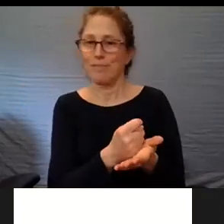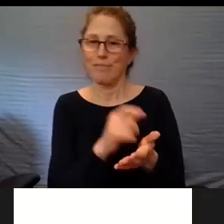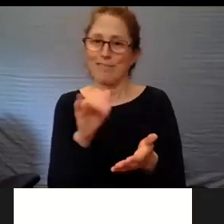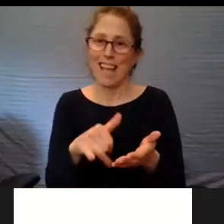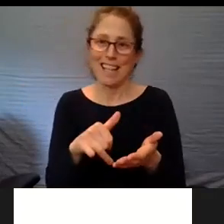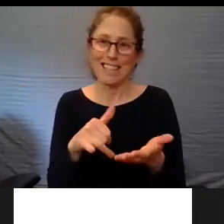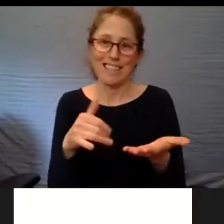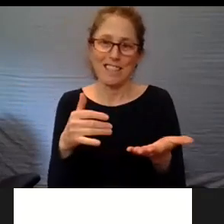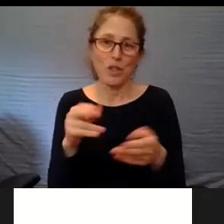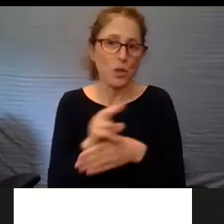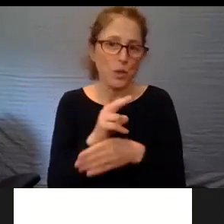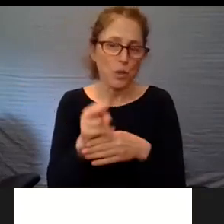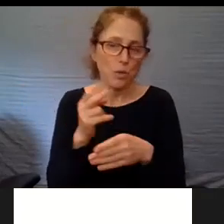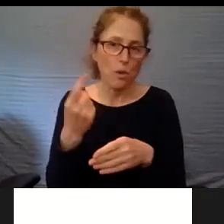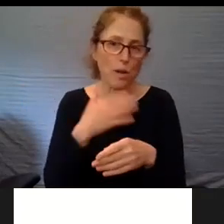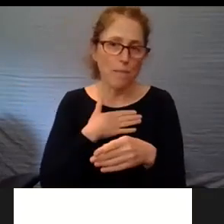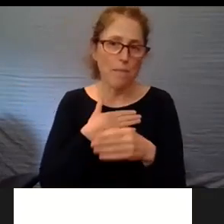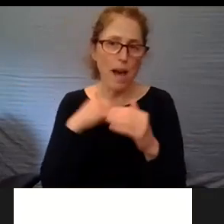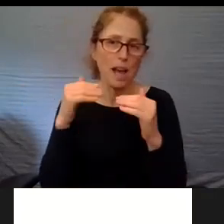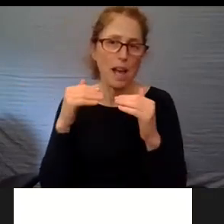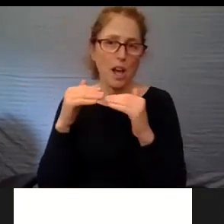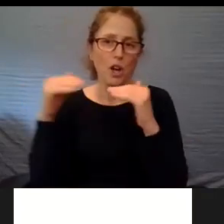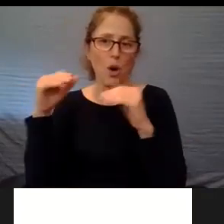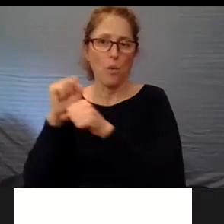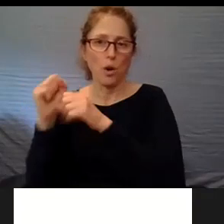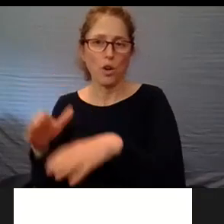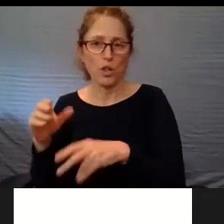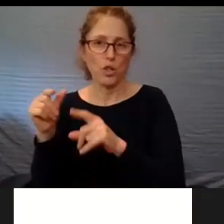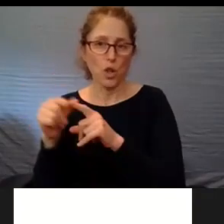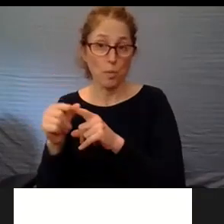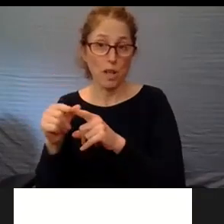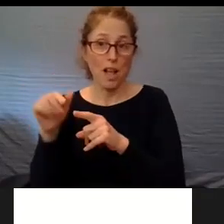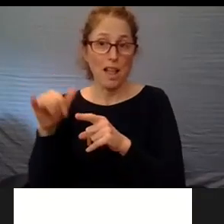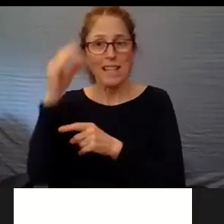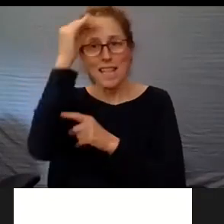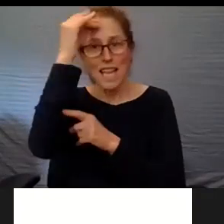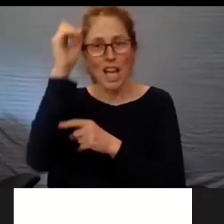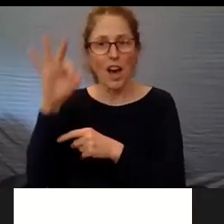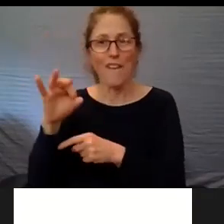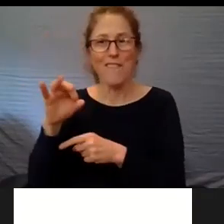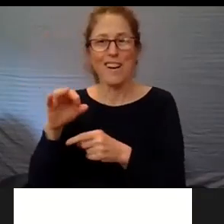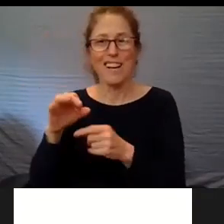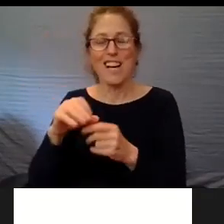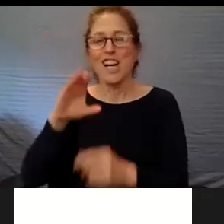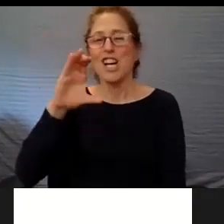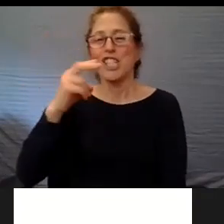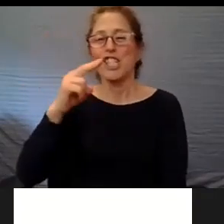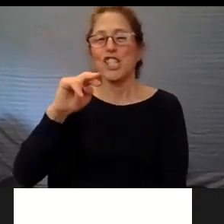That's uh, to use one of my colleagues' terms: that's the thinking of a bunch of chucklefucks, if you ask me. if you ask me.